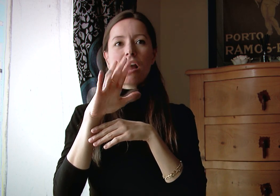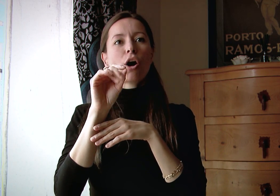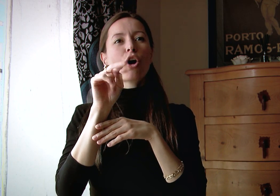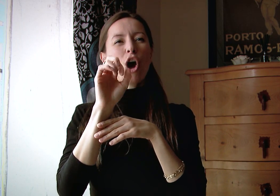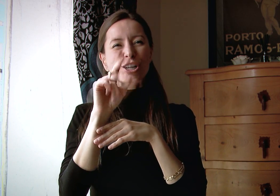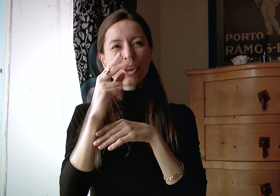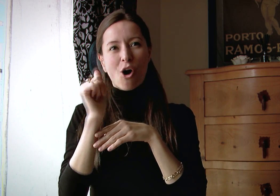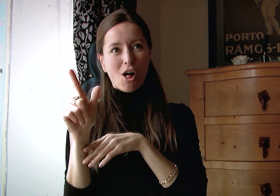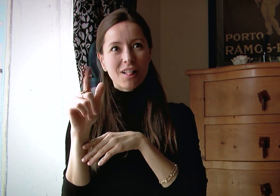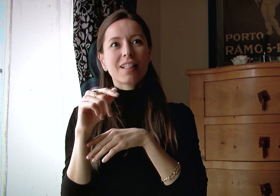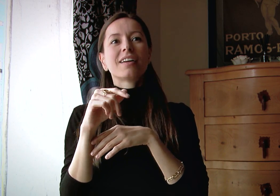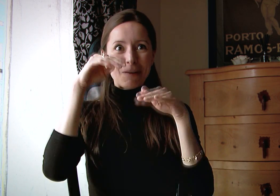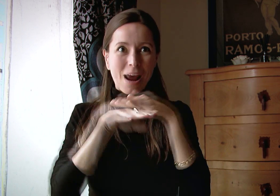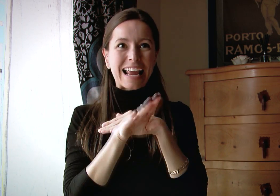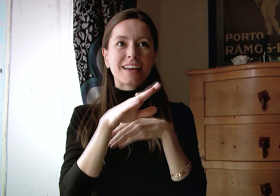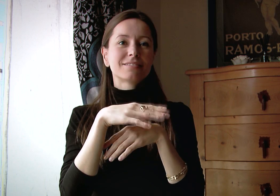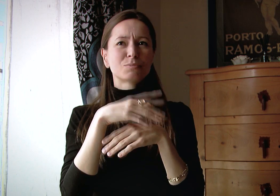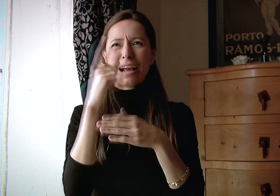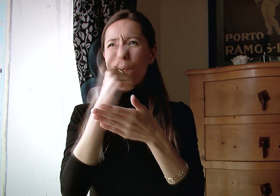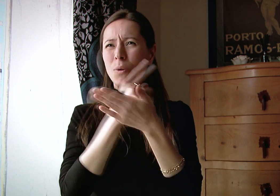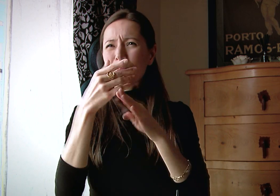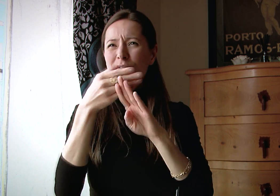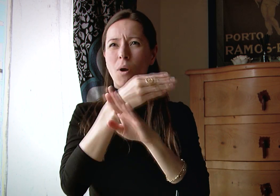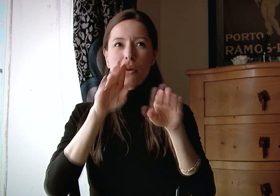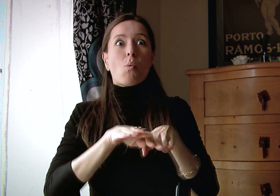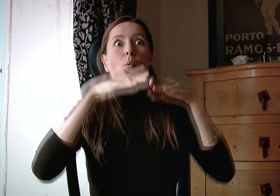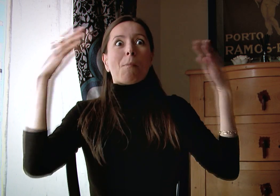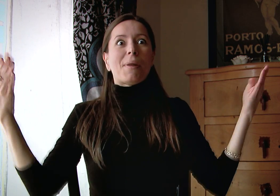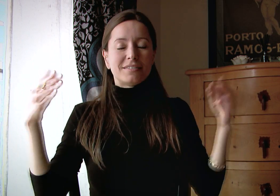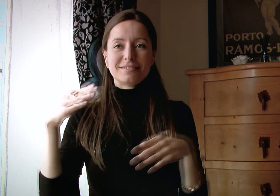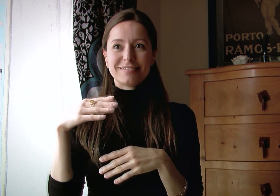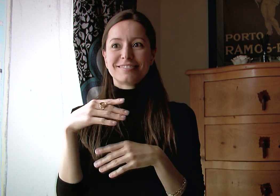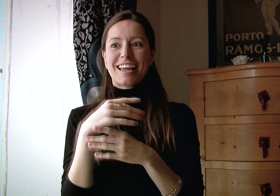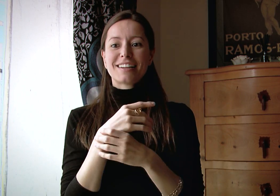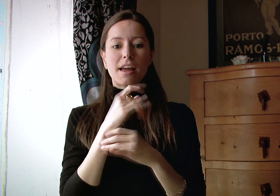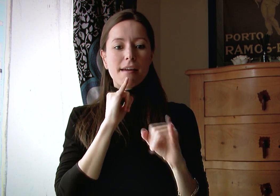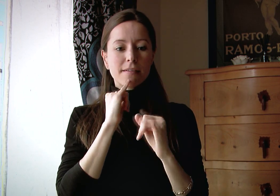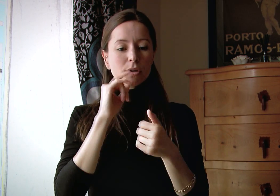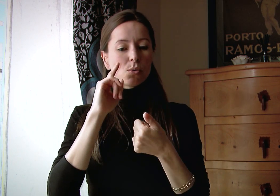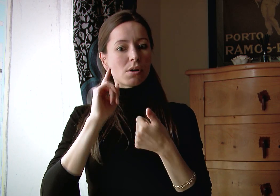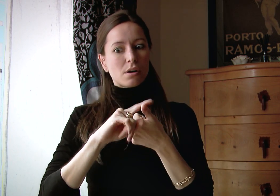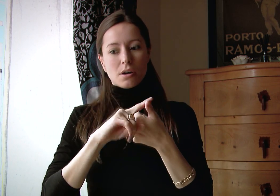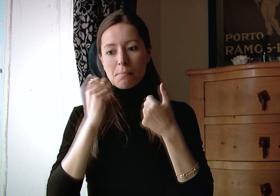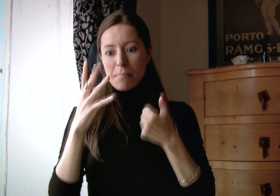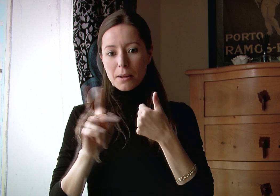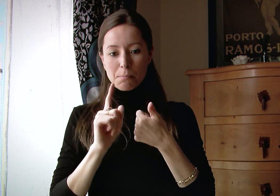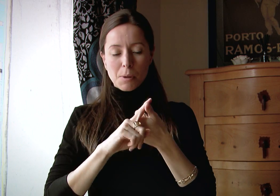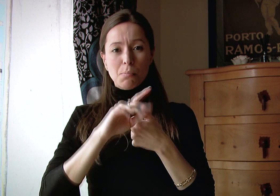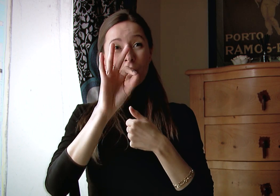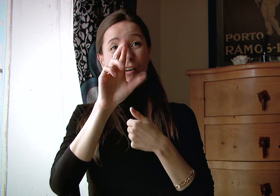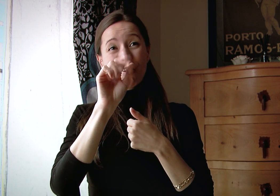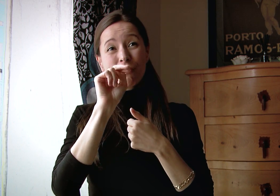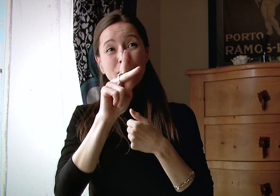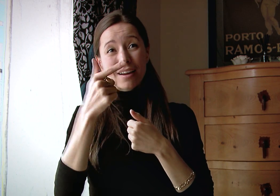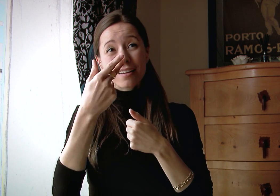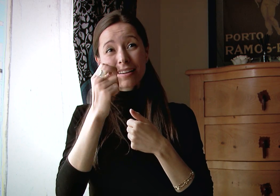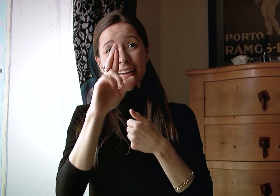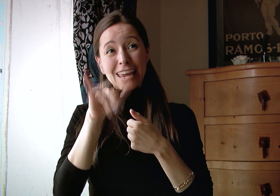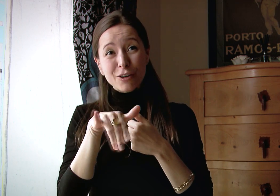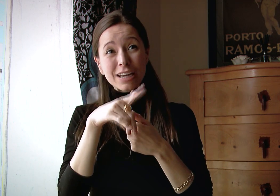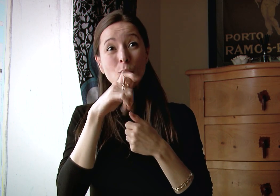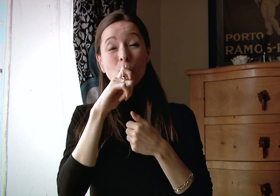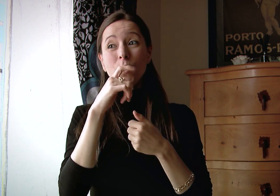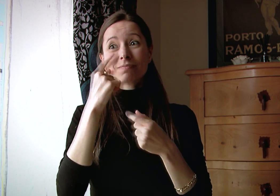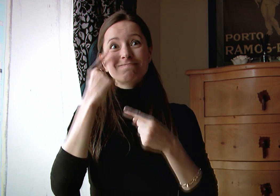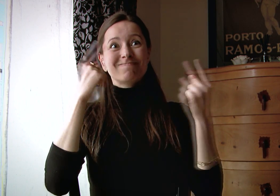Hall. We went in a week before the grand opening. She interviewed many people including Frank Gehry, a famous